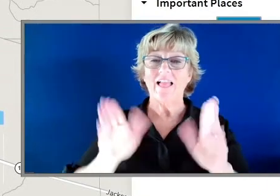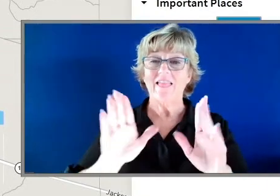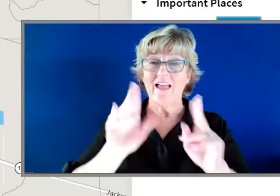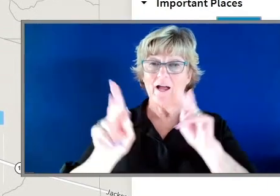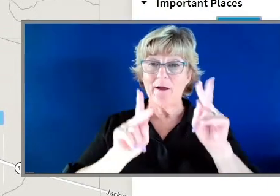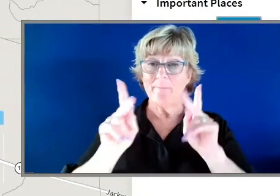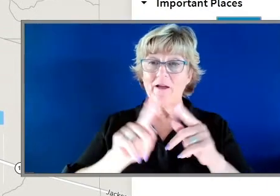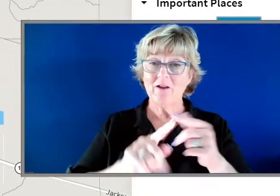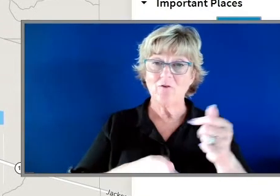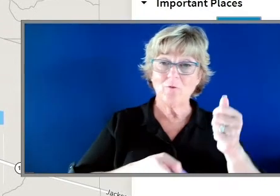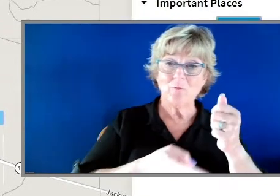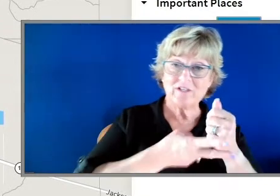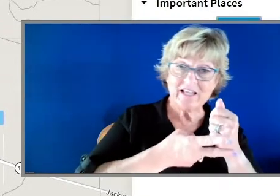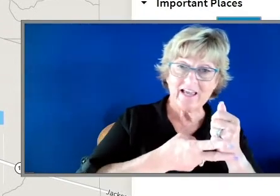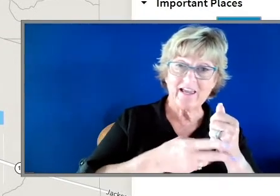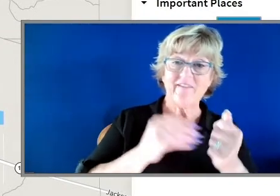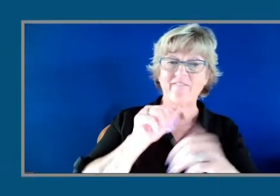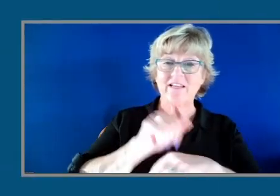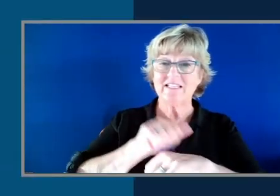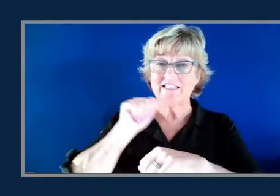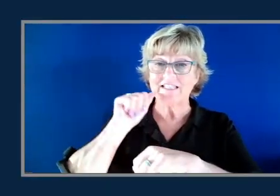Studio: These tools allow users to save and submit their maps to the county online.